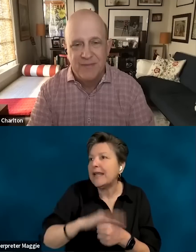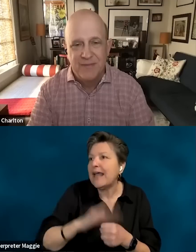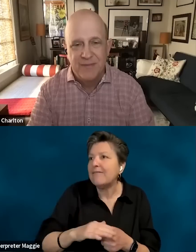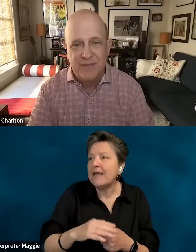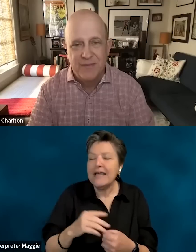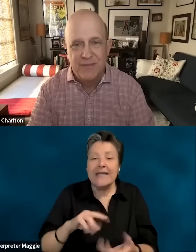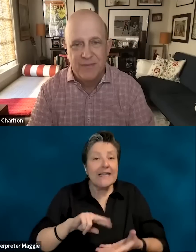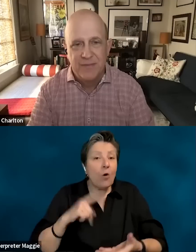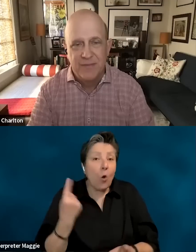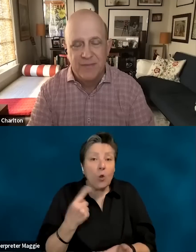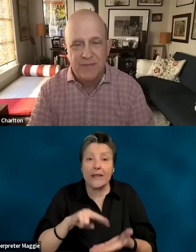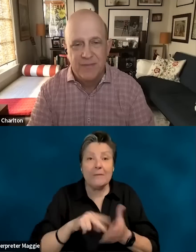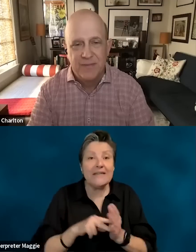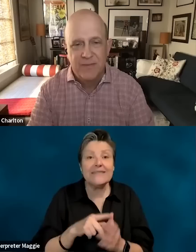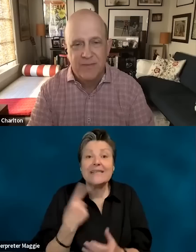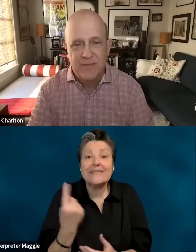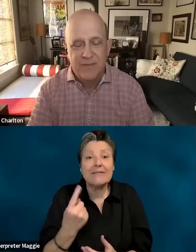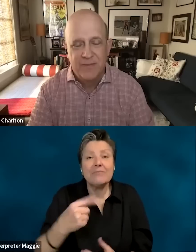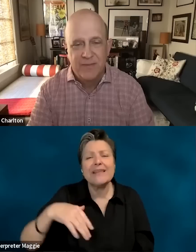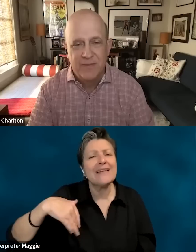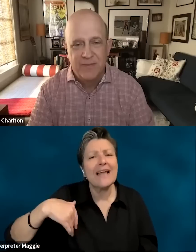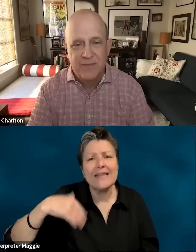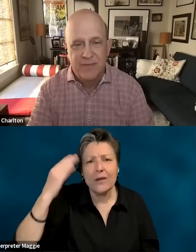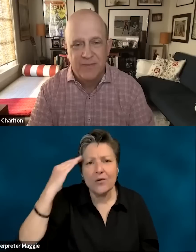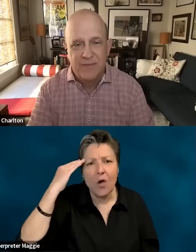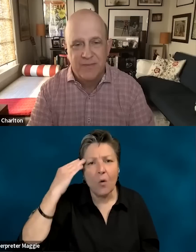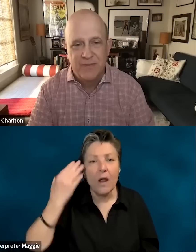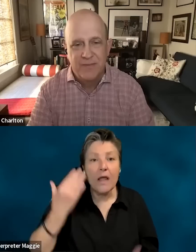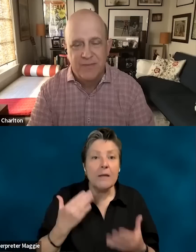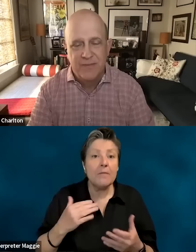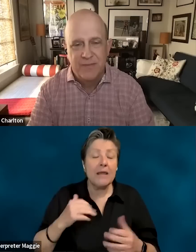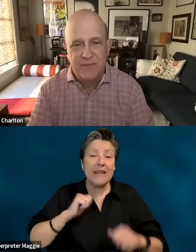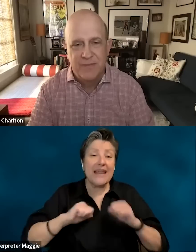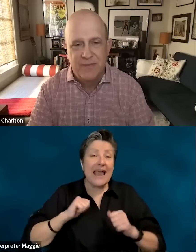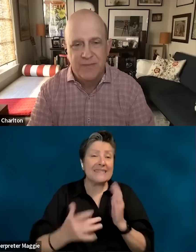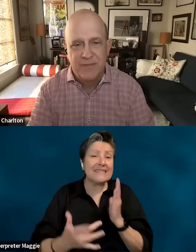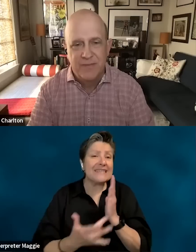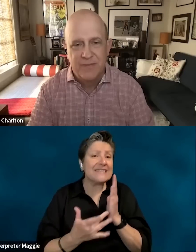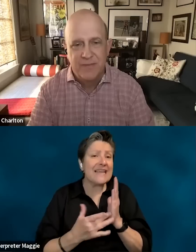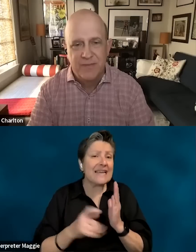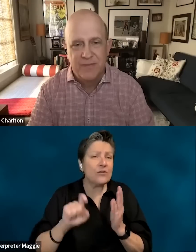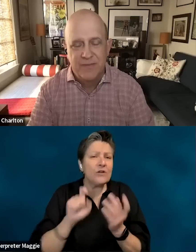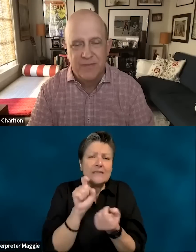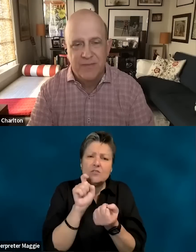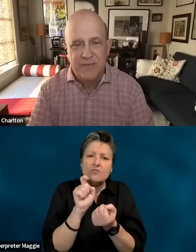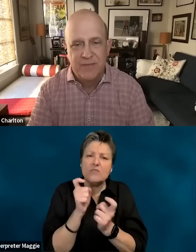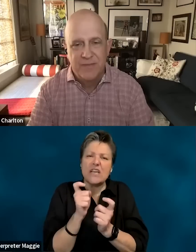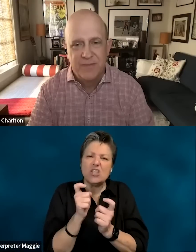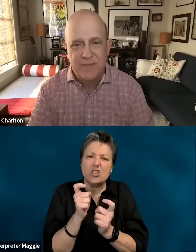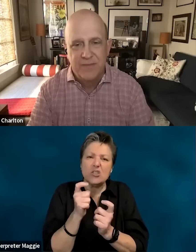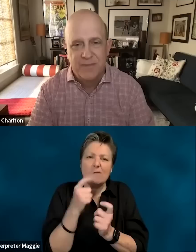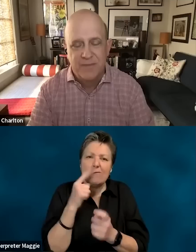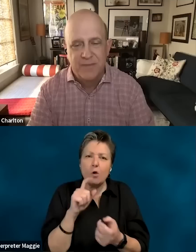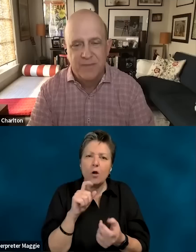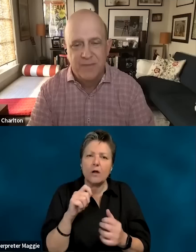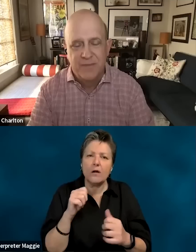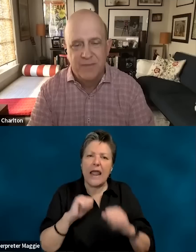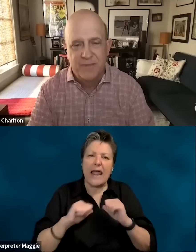So maybe it's maybe you're acting technique, there's like something you need to adjust in your acting technique to really help your auditions pop more.